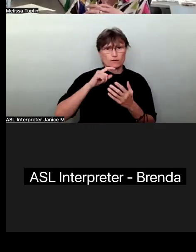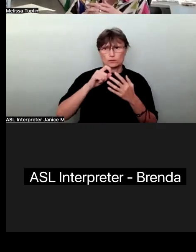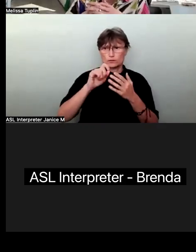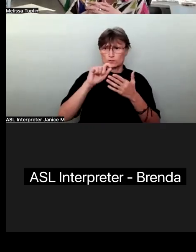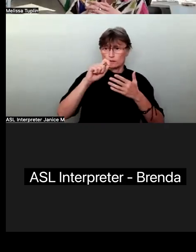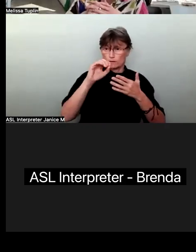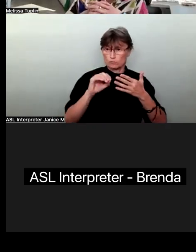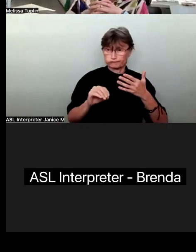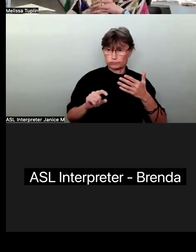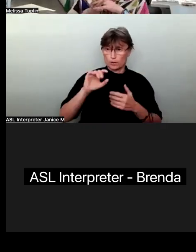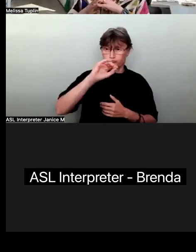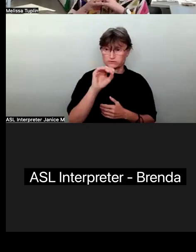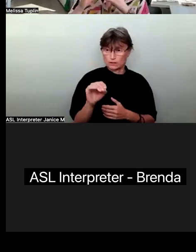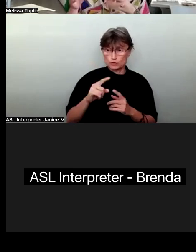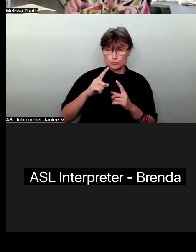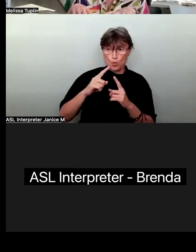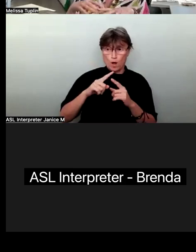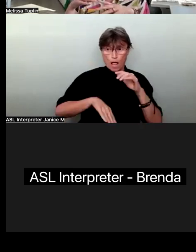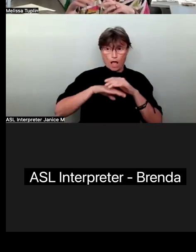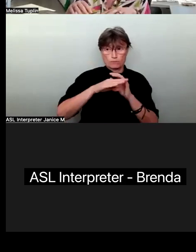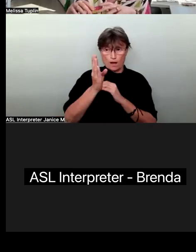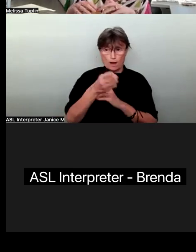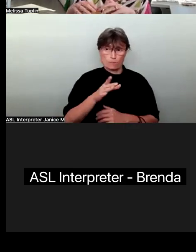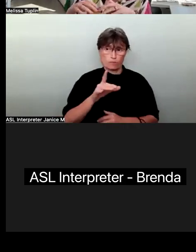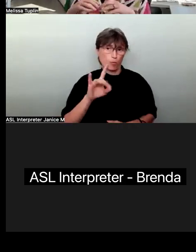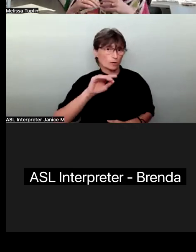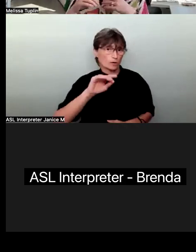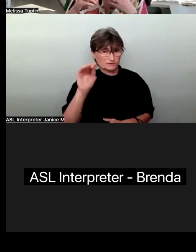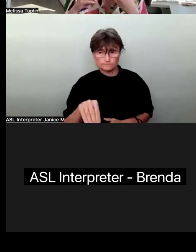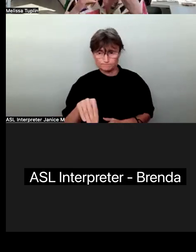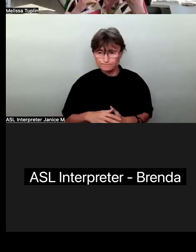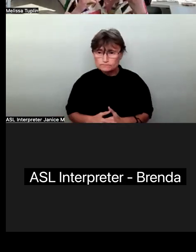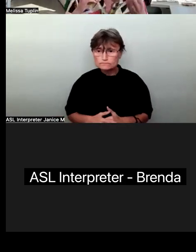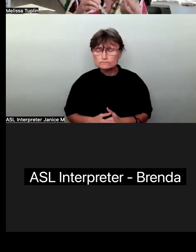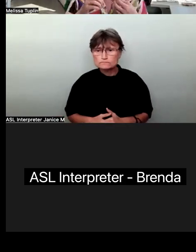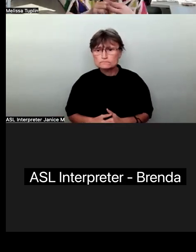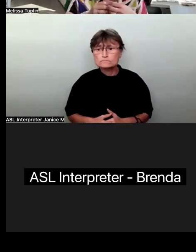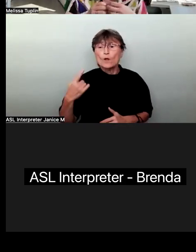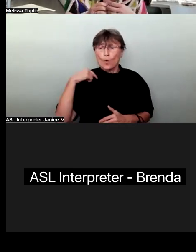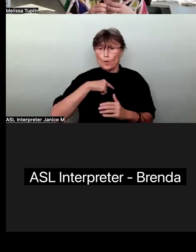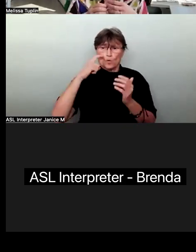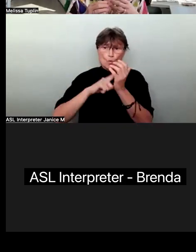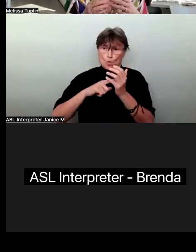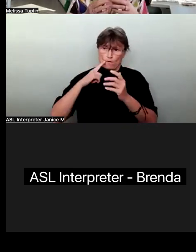of 100 per cent%, and the reason that we do this is because we have found over the years that